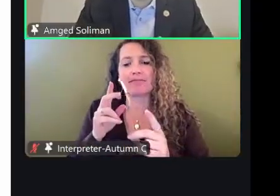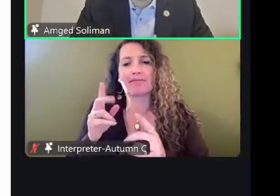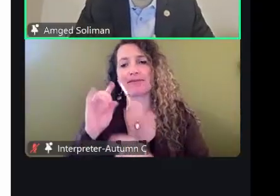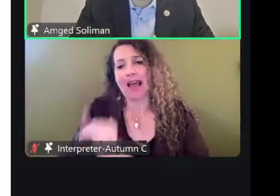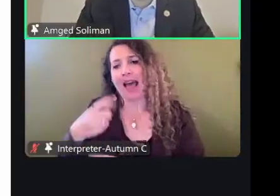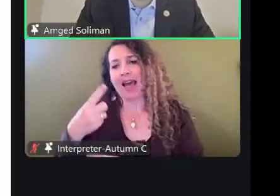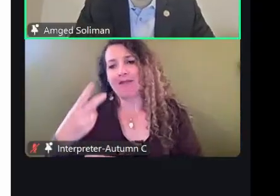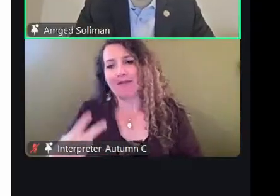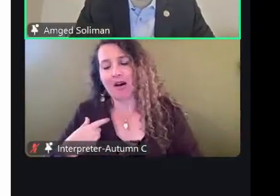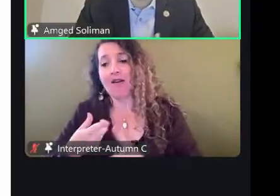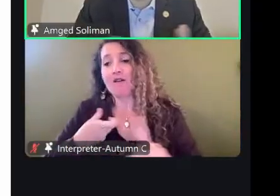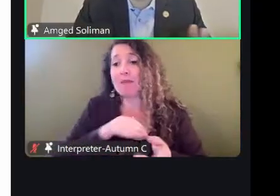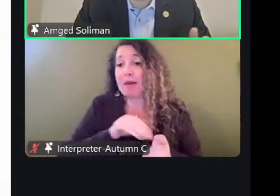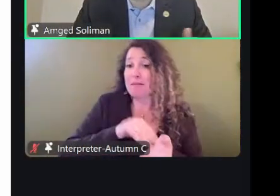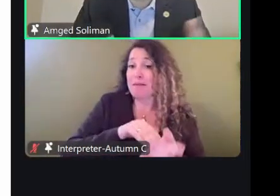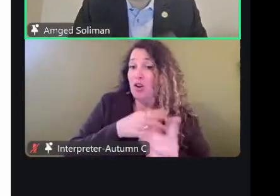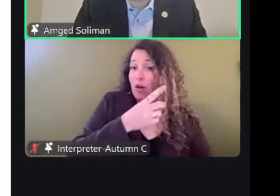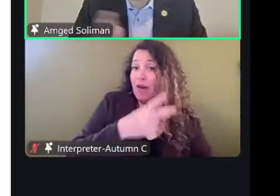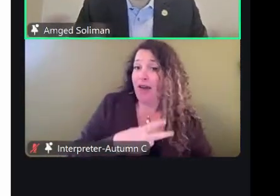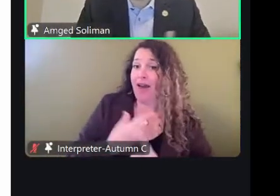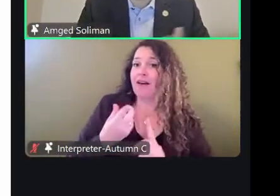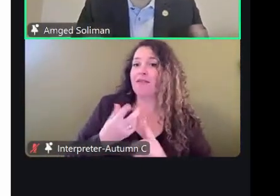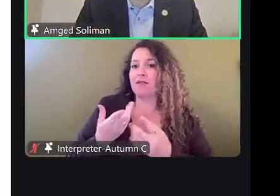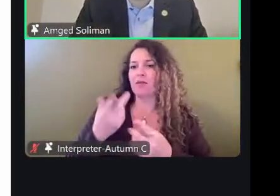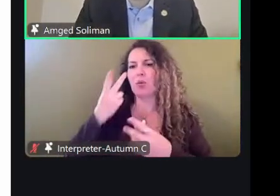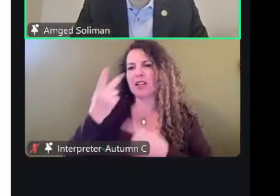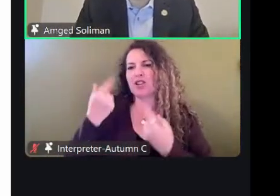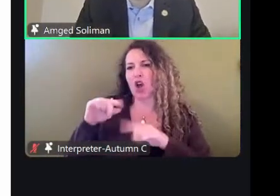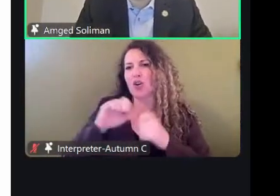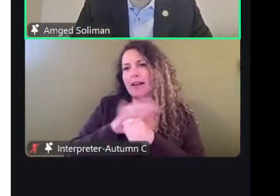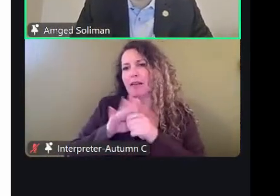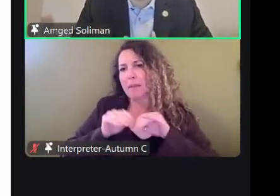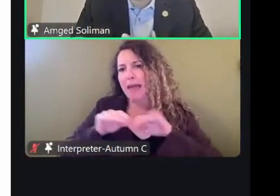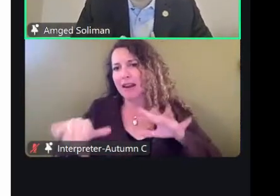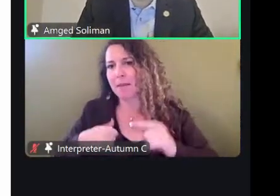on the medical side, uh, there's I mean there's there's problems on both sides. Uh, but,